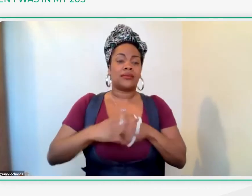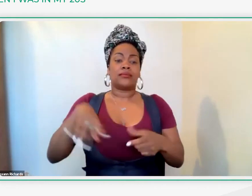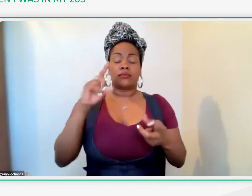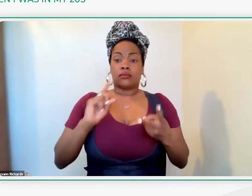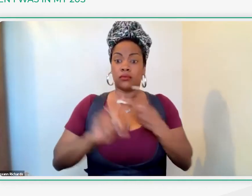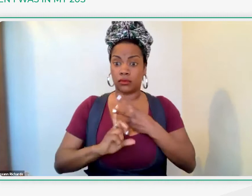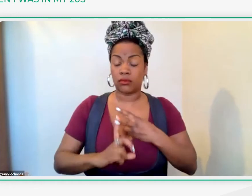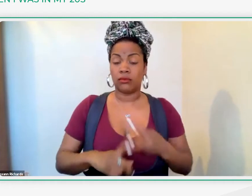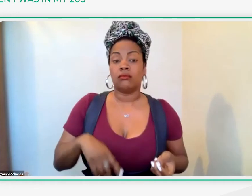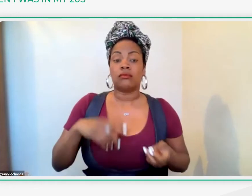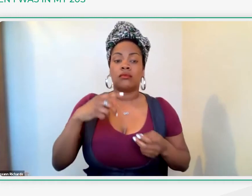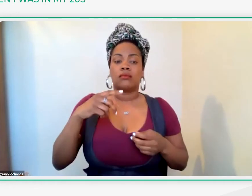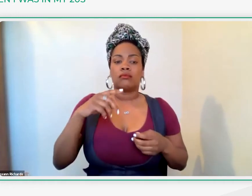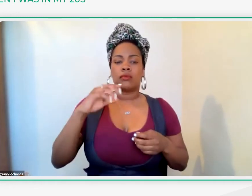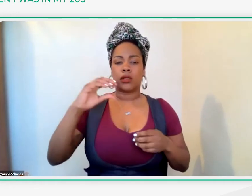to pay those bills on time.